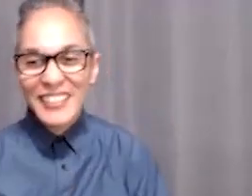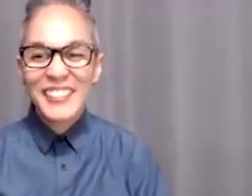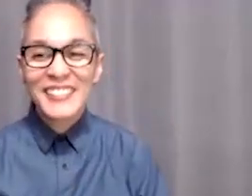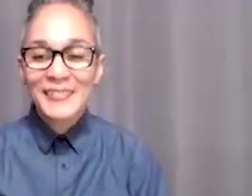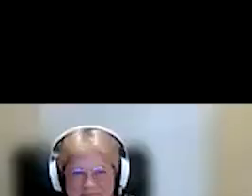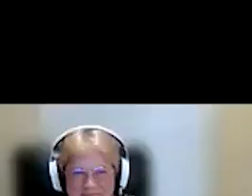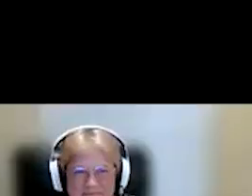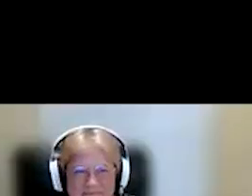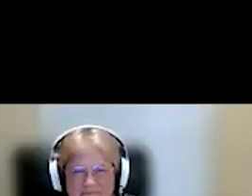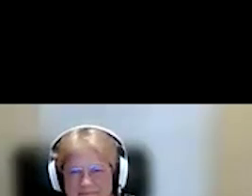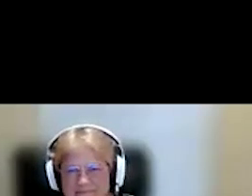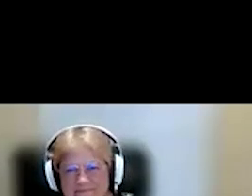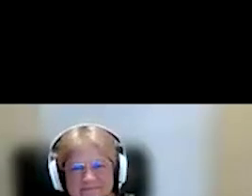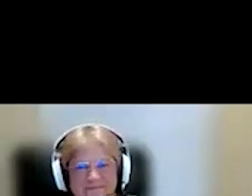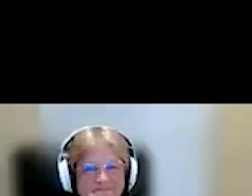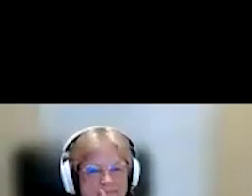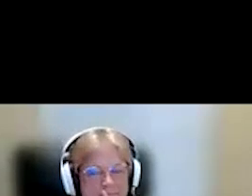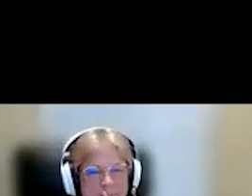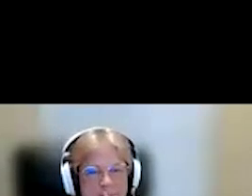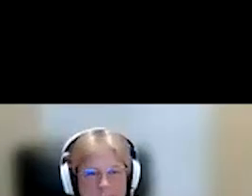Okay. They're back.